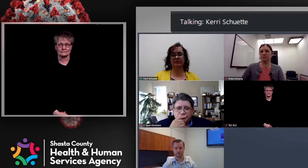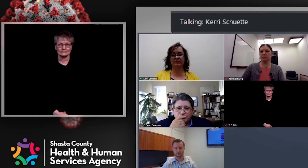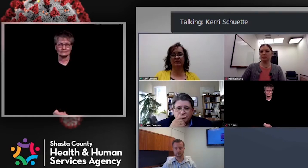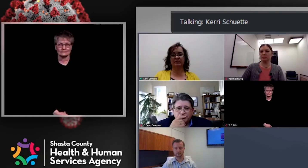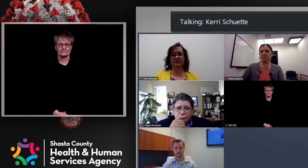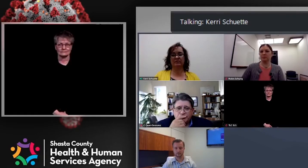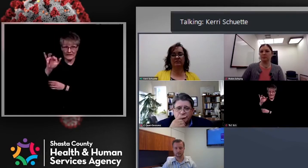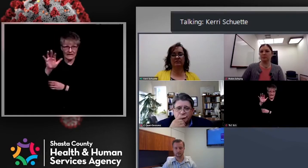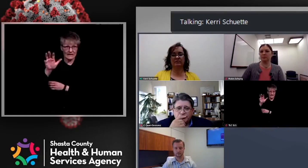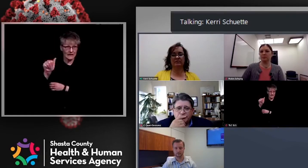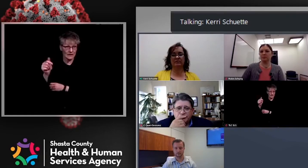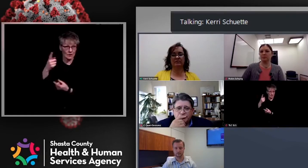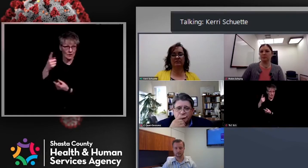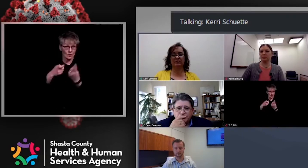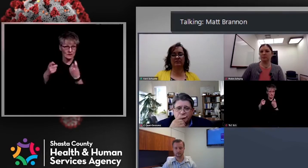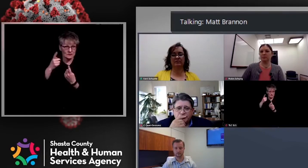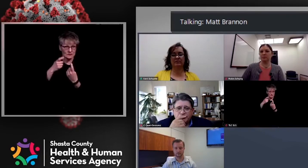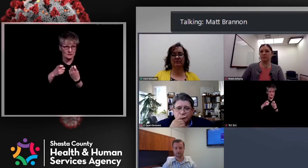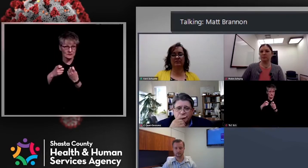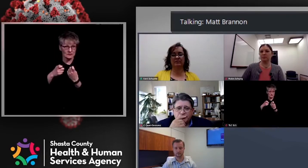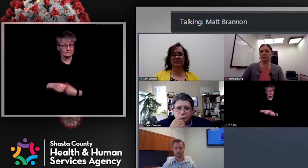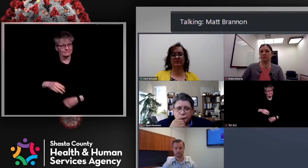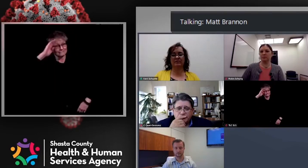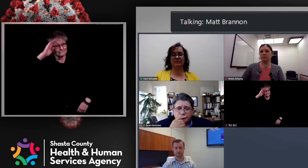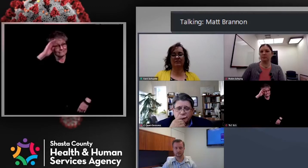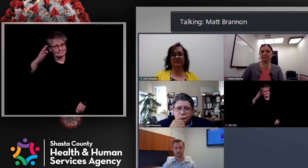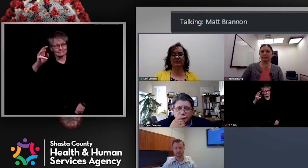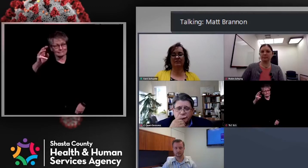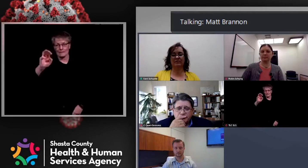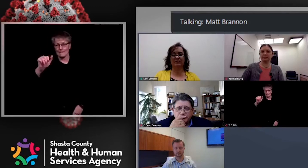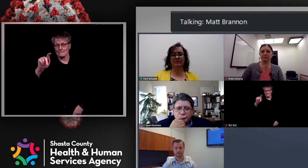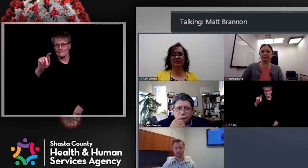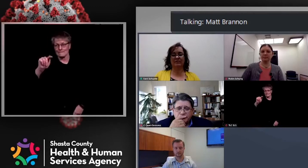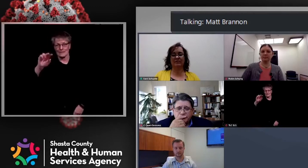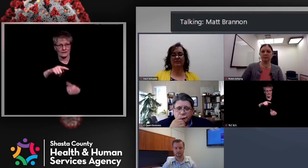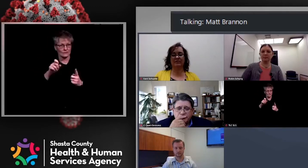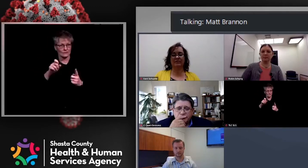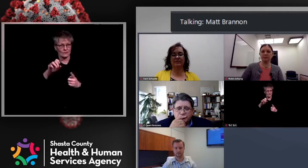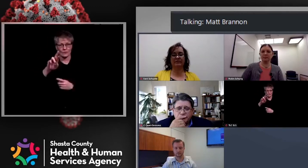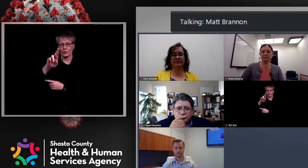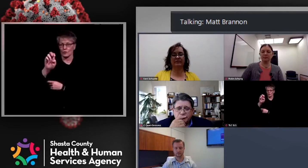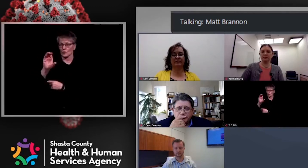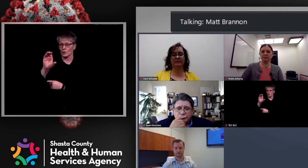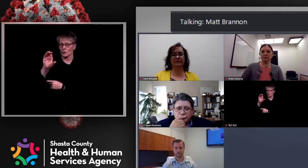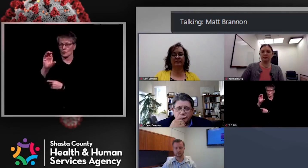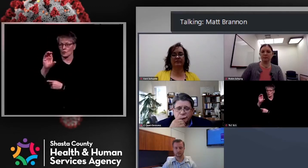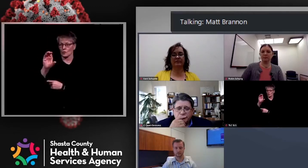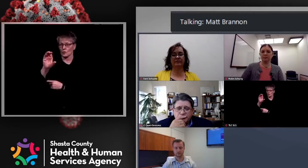Hi, this is Matt from the Record Searchlight. I was wondering if we know how many vaccine